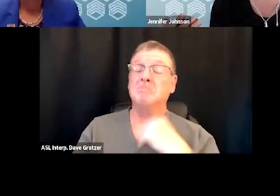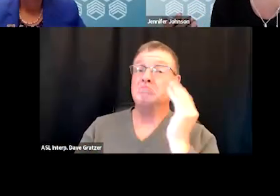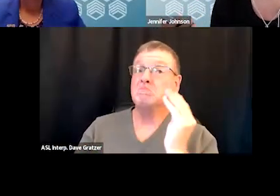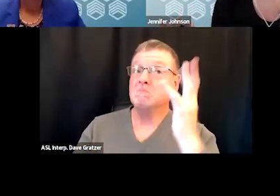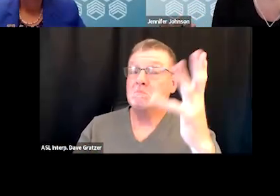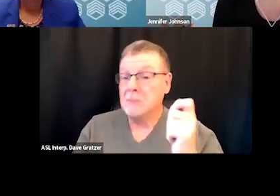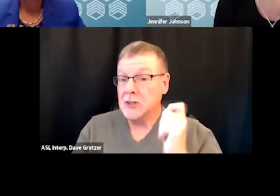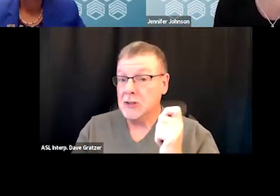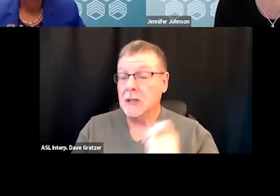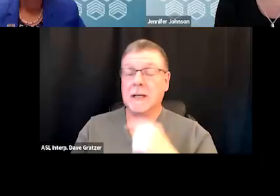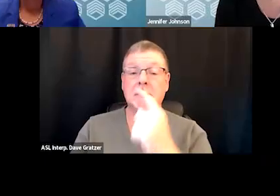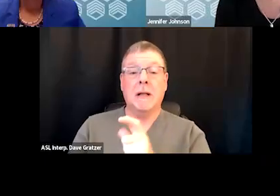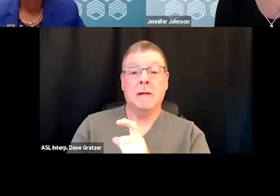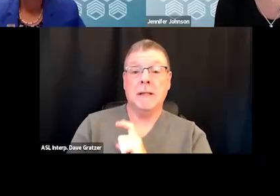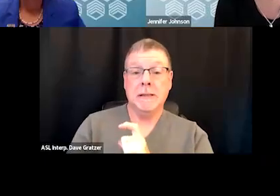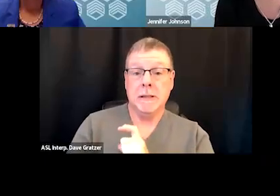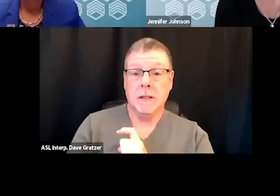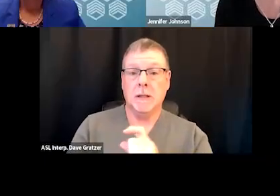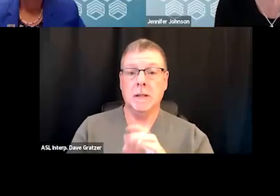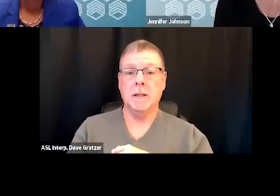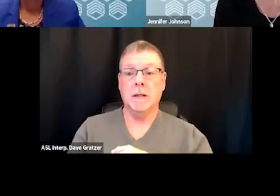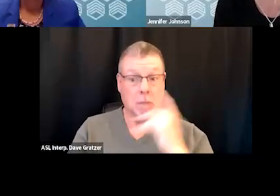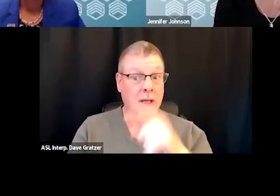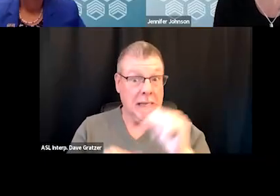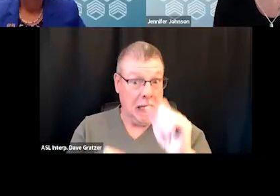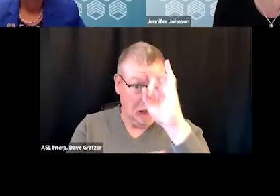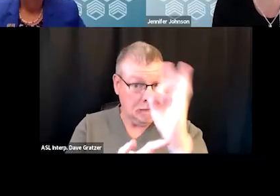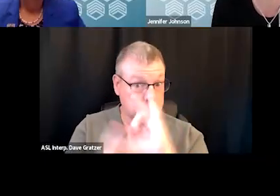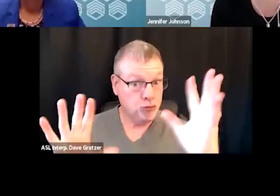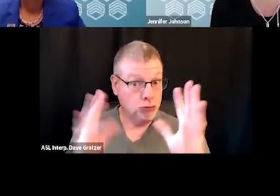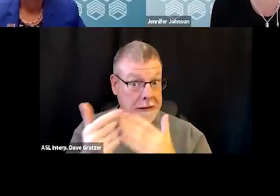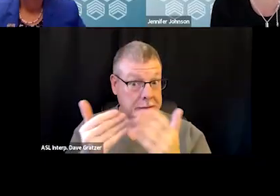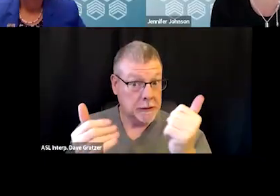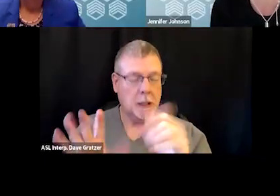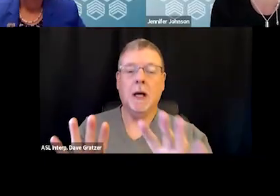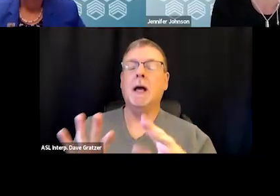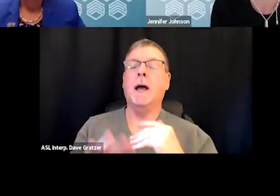I might tell the bailiff. He was someone who could get quite violent, and it was my indication